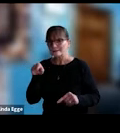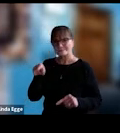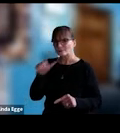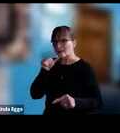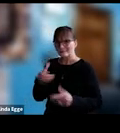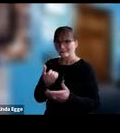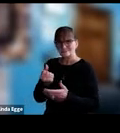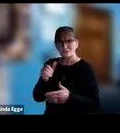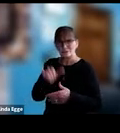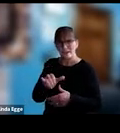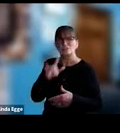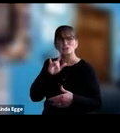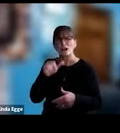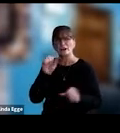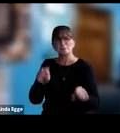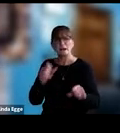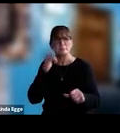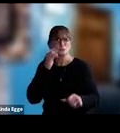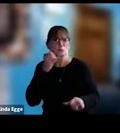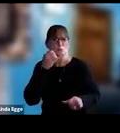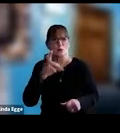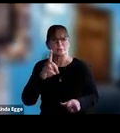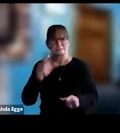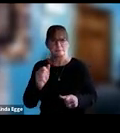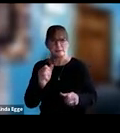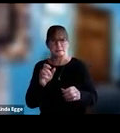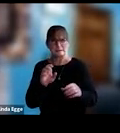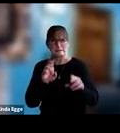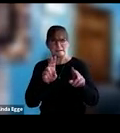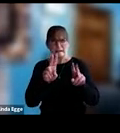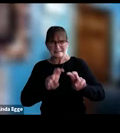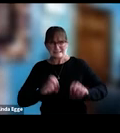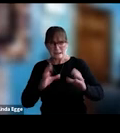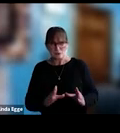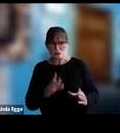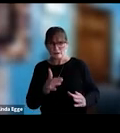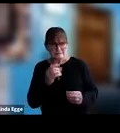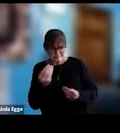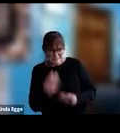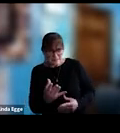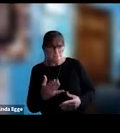They won't be able to call the disability examiner and tell them their life history